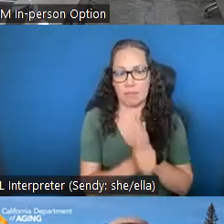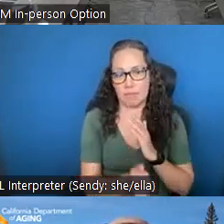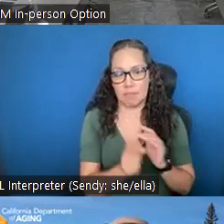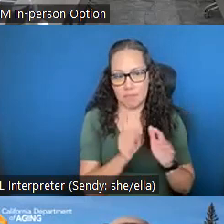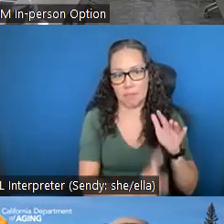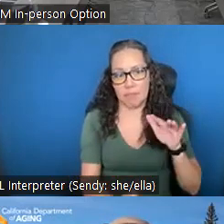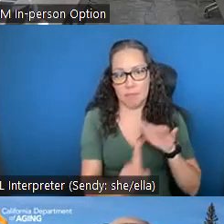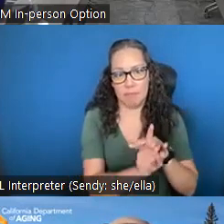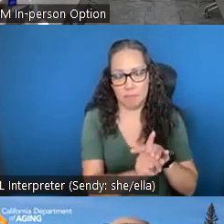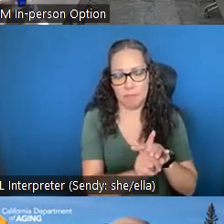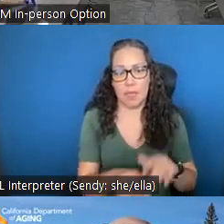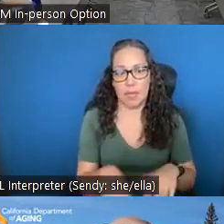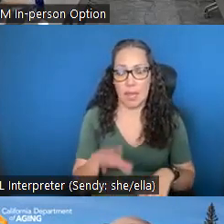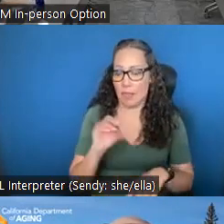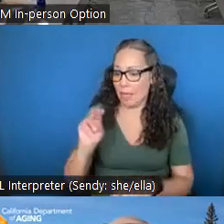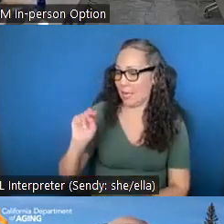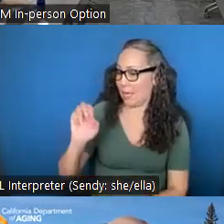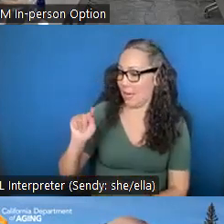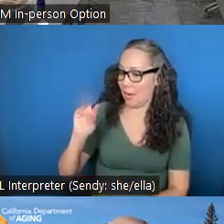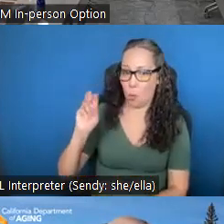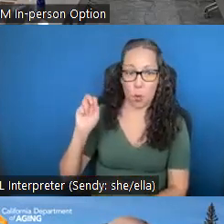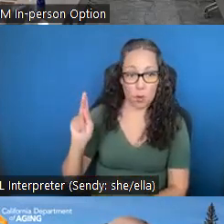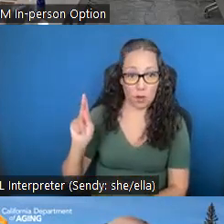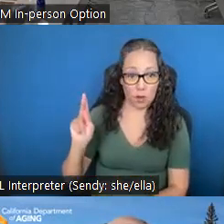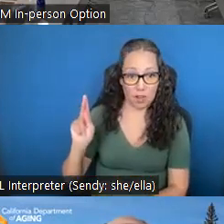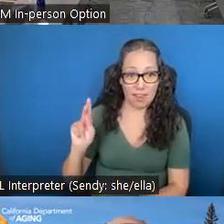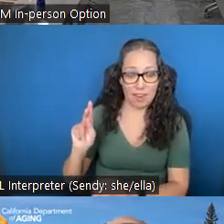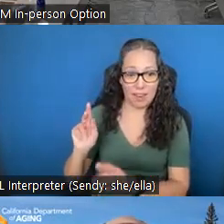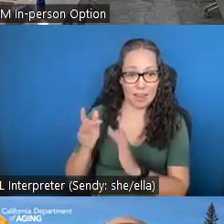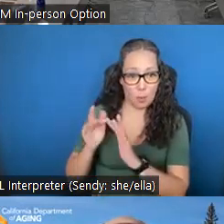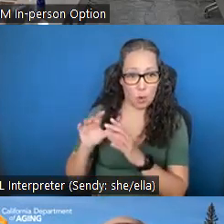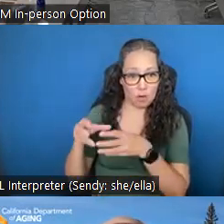been receiving greater attention this started with the governor's master plan for aging and